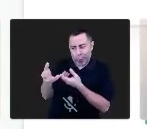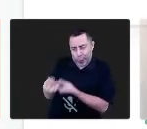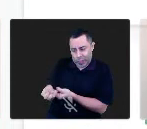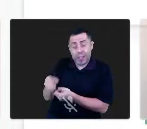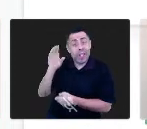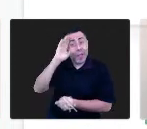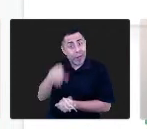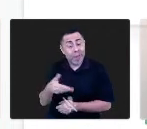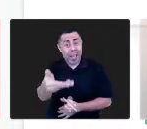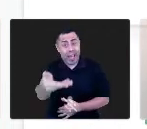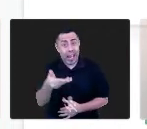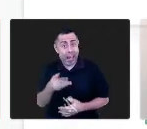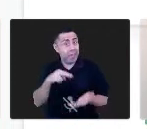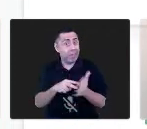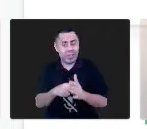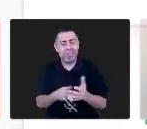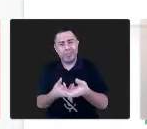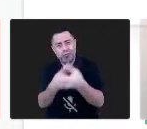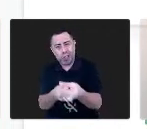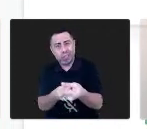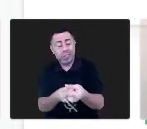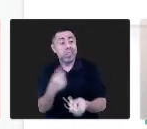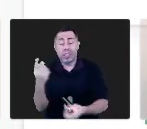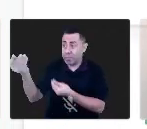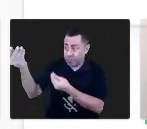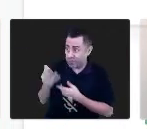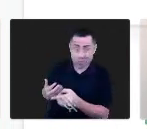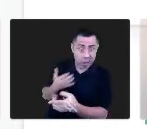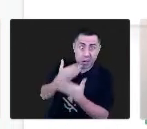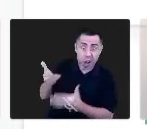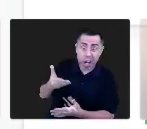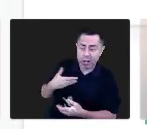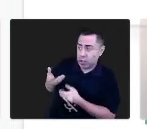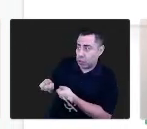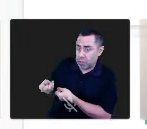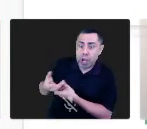refers you i trust that person so hence i trust you there's data that show only 15 jobs are closed